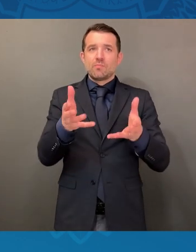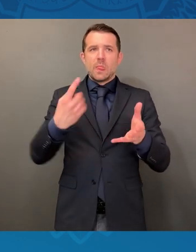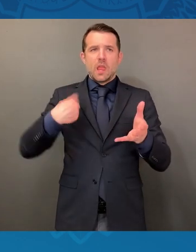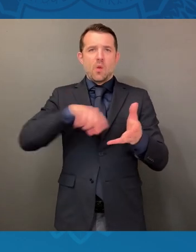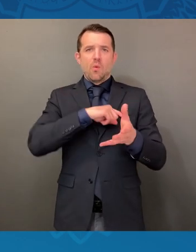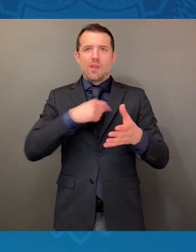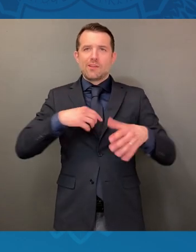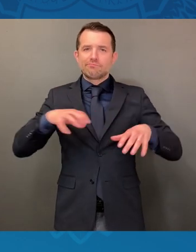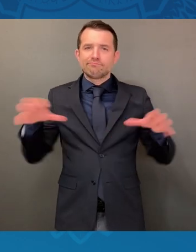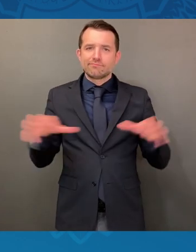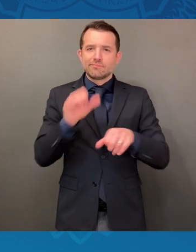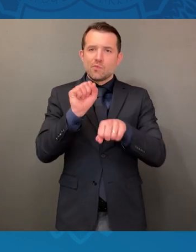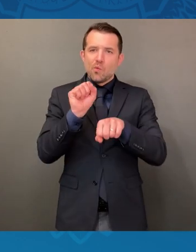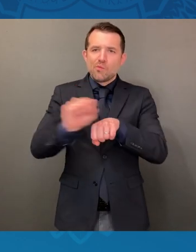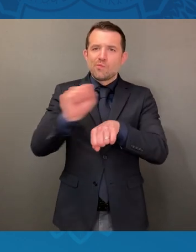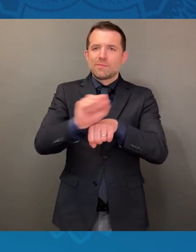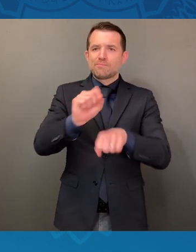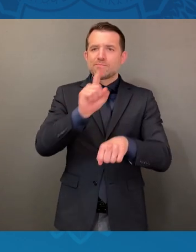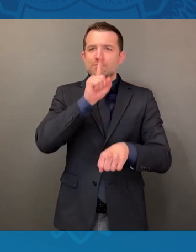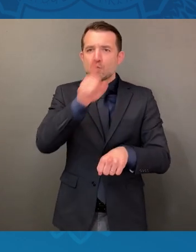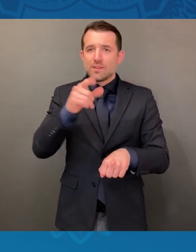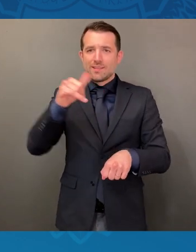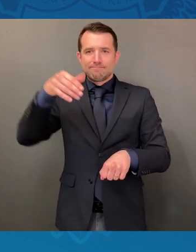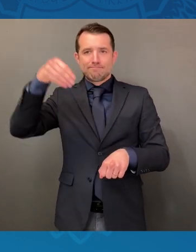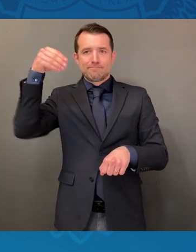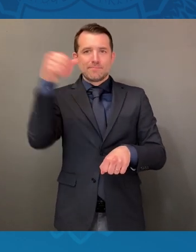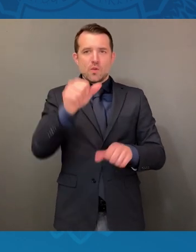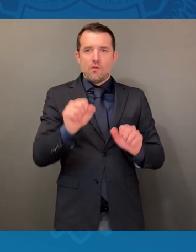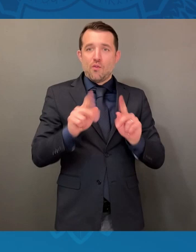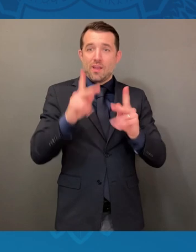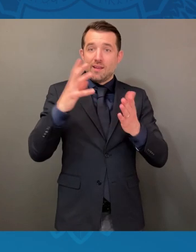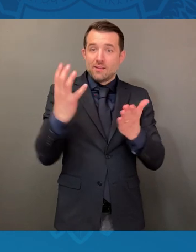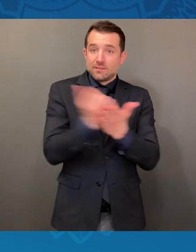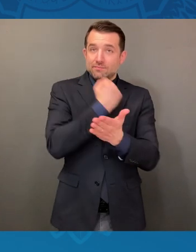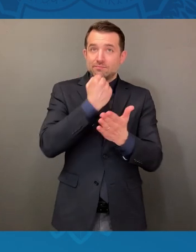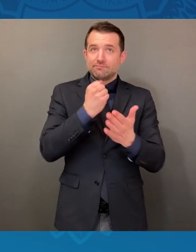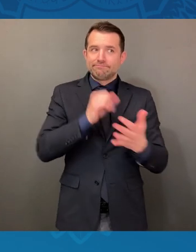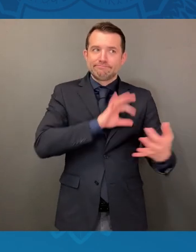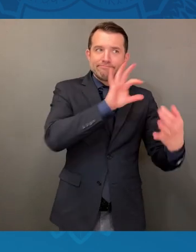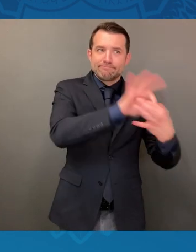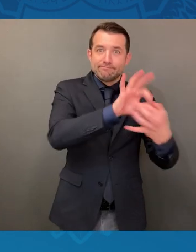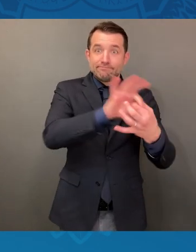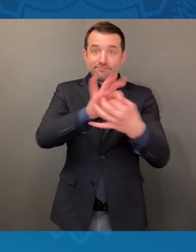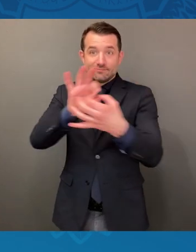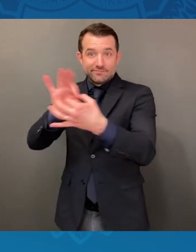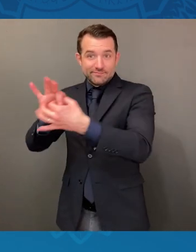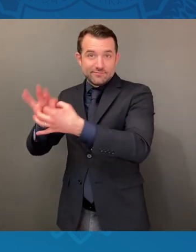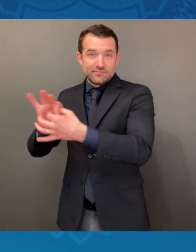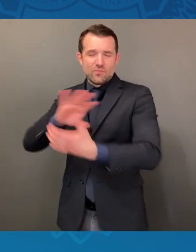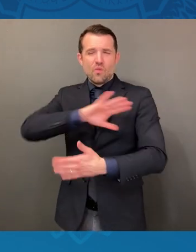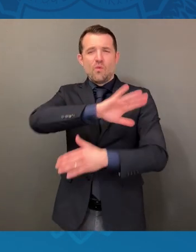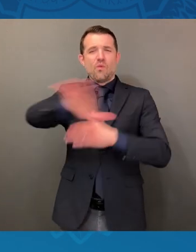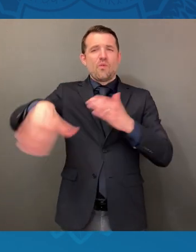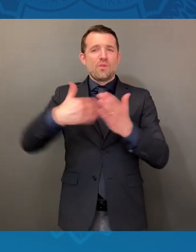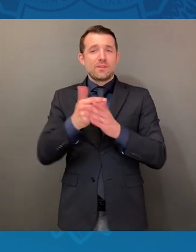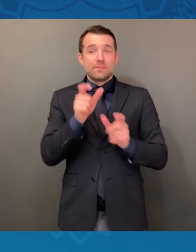That this opportunity extends to all people in our country, regardless of where they live. You know, there's so much